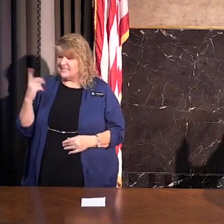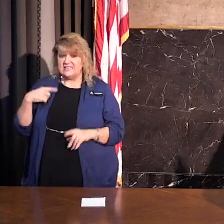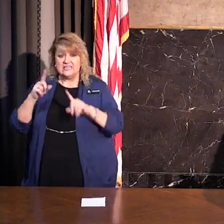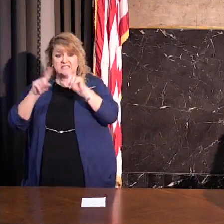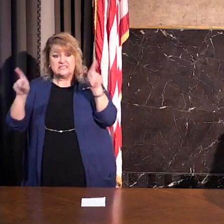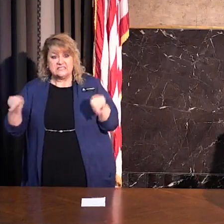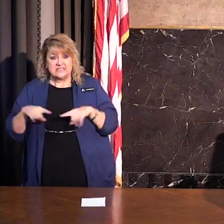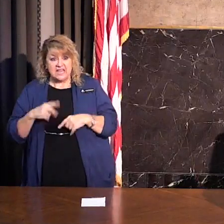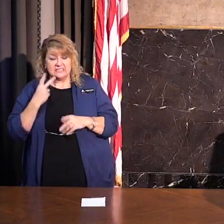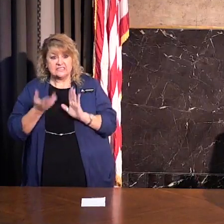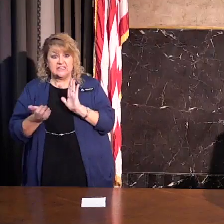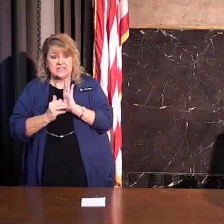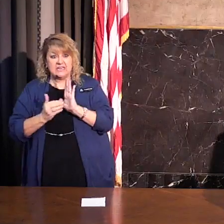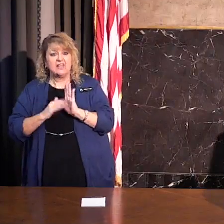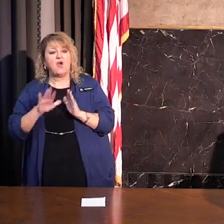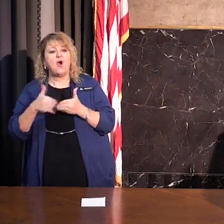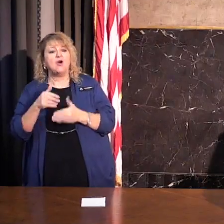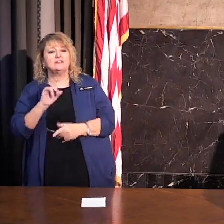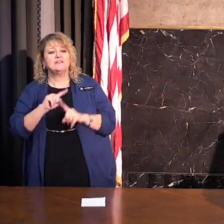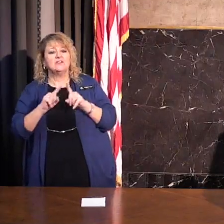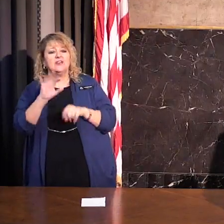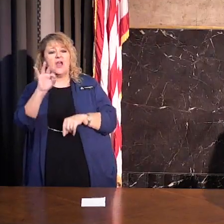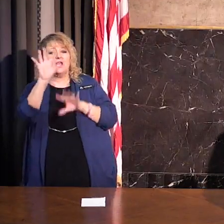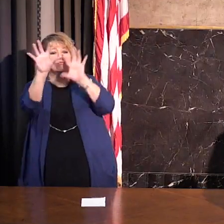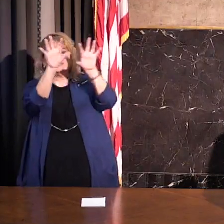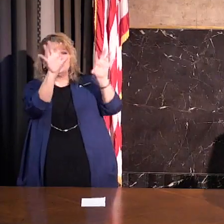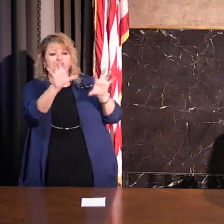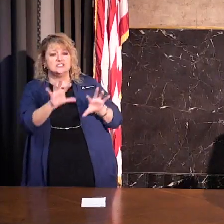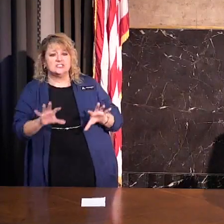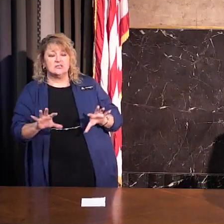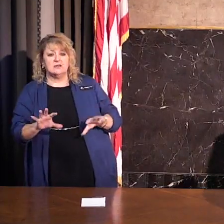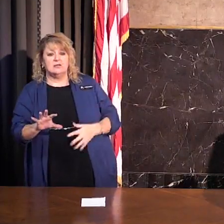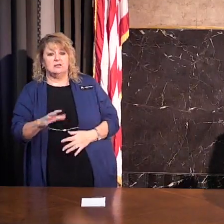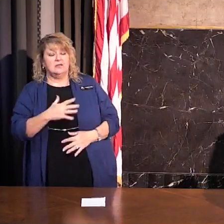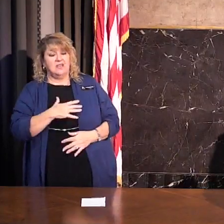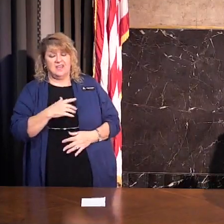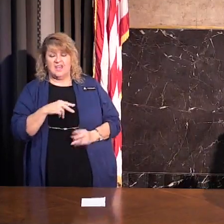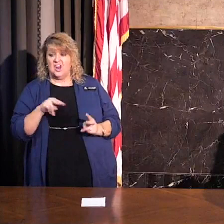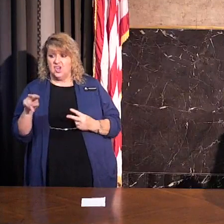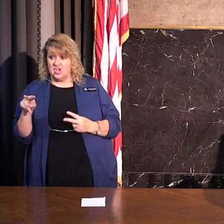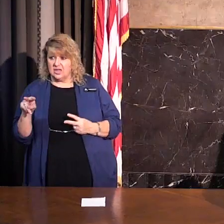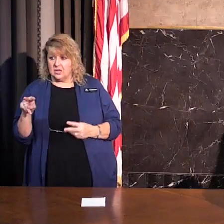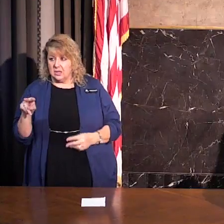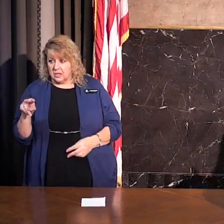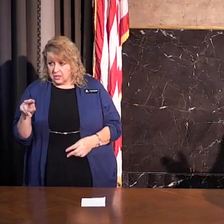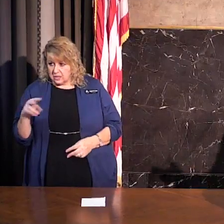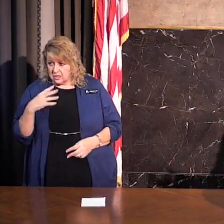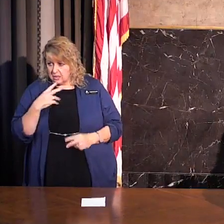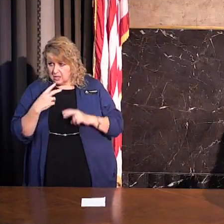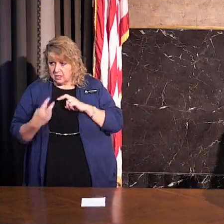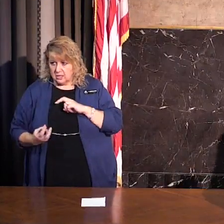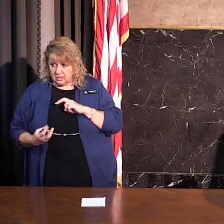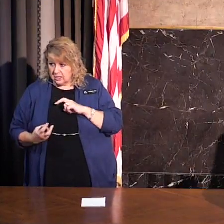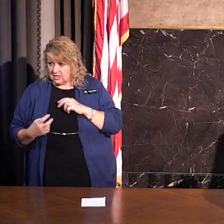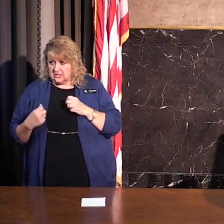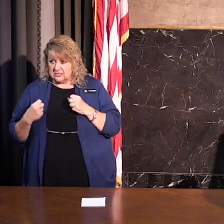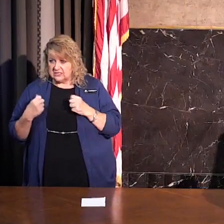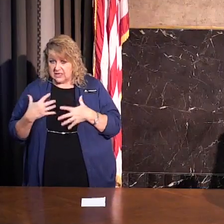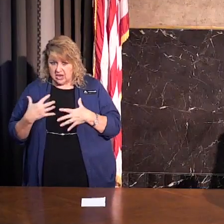these slides for all nine of our regions. They're in the pocket that's been distributed to the press. Uh I'll just tell